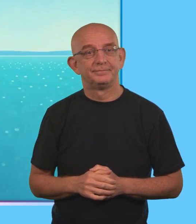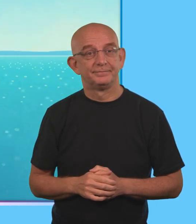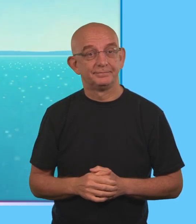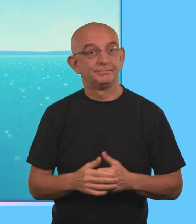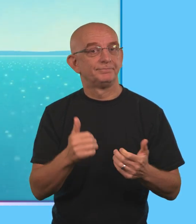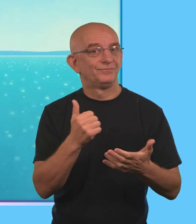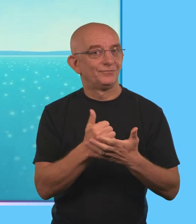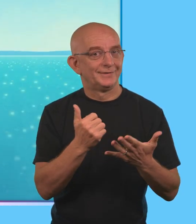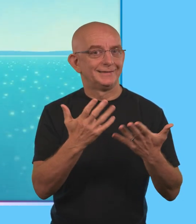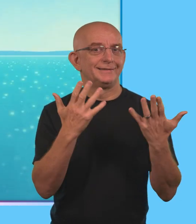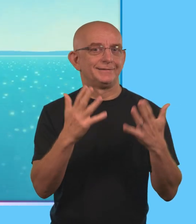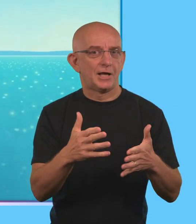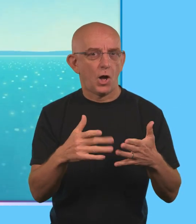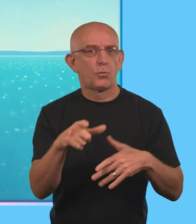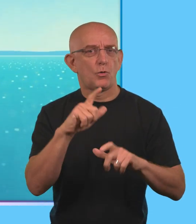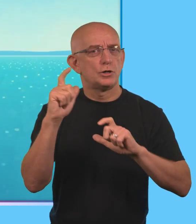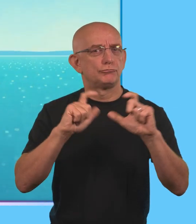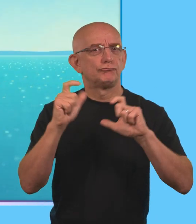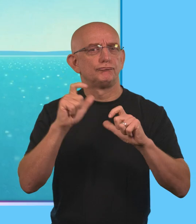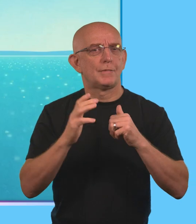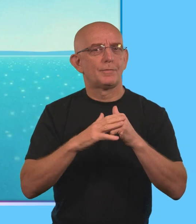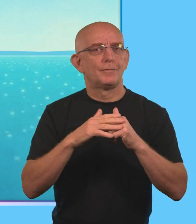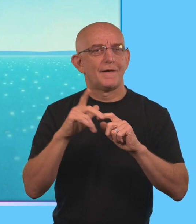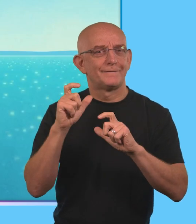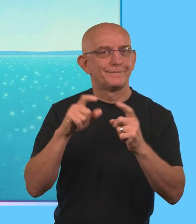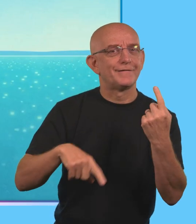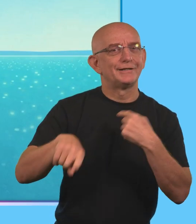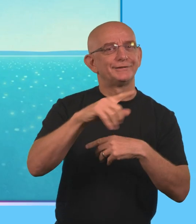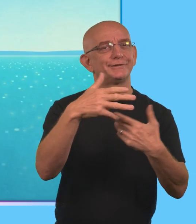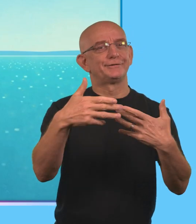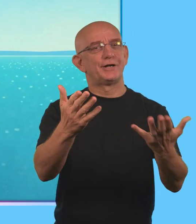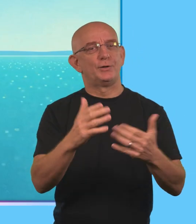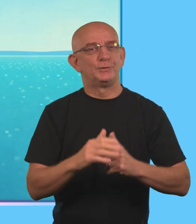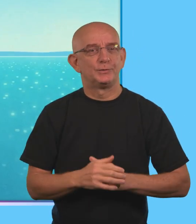Great. Now get out there and snap some photos.